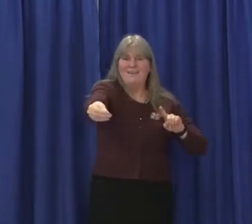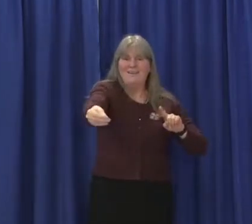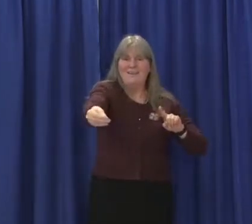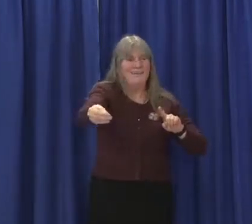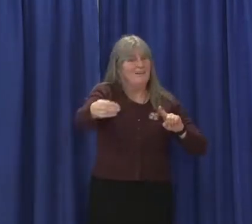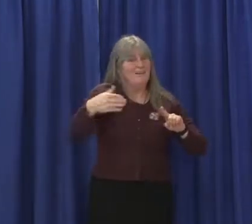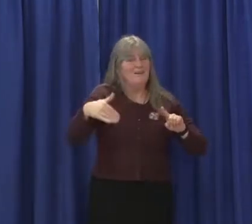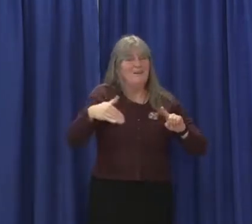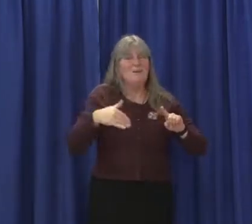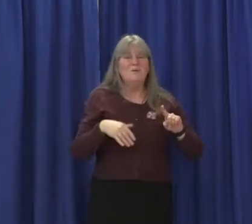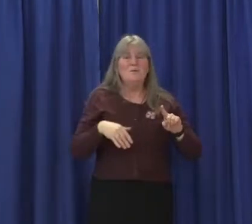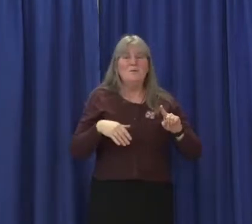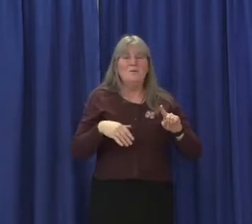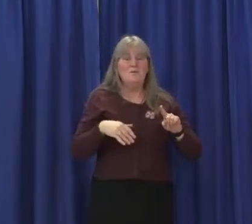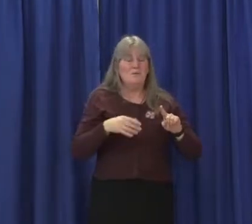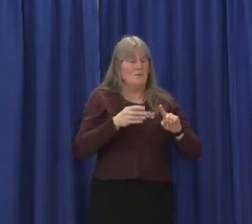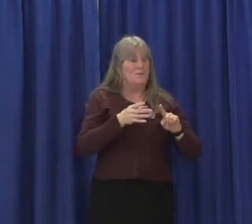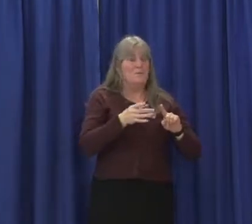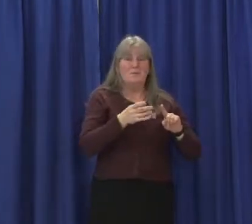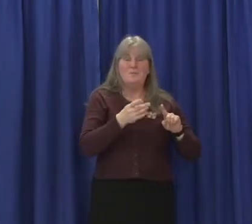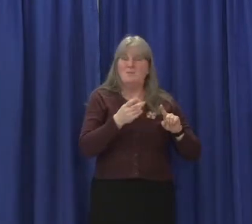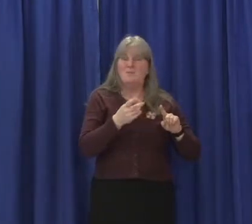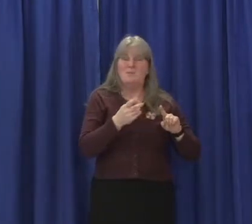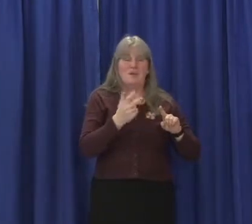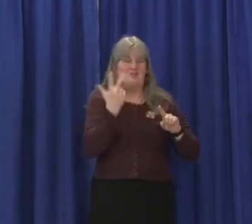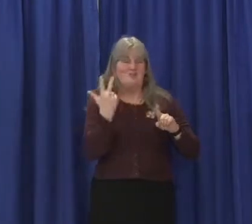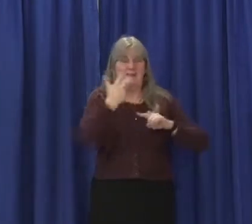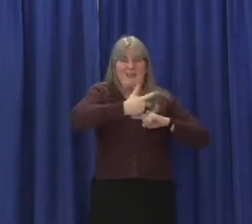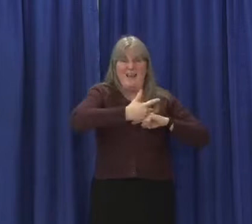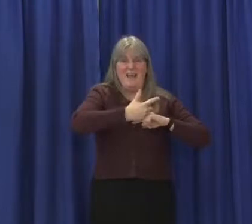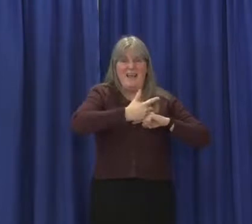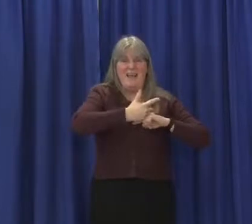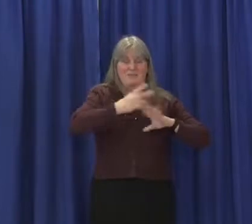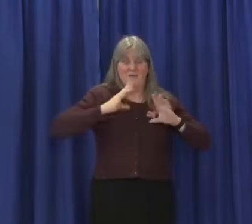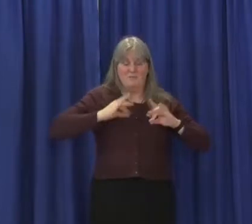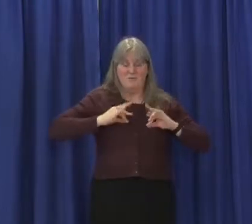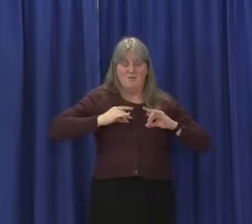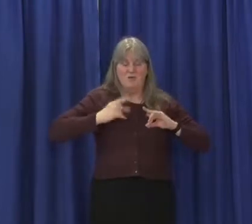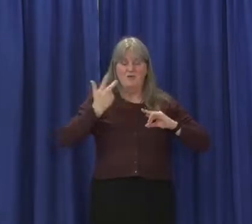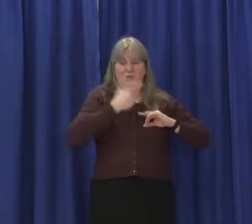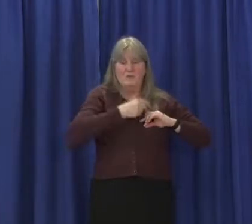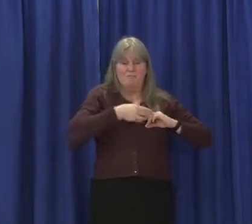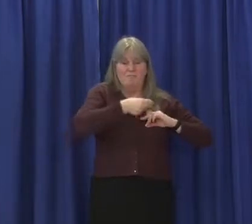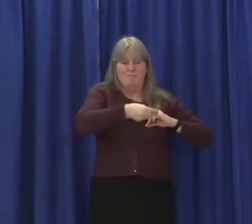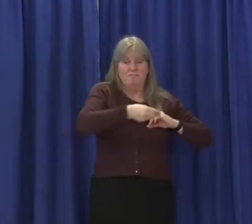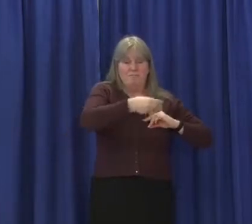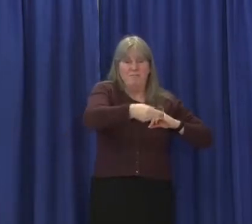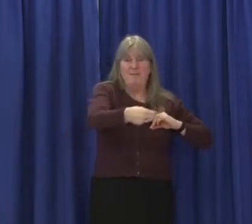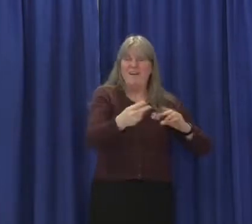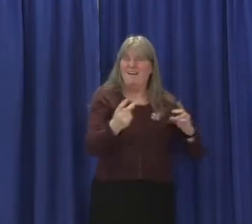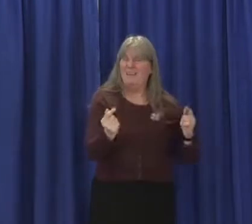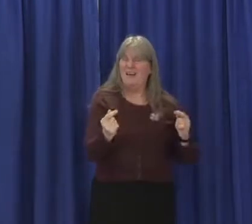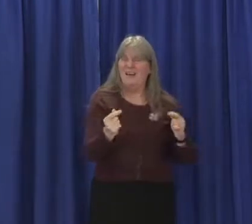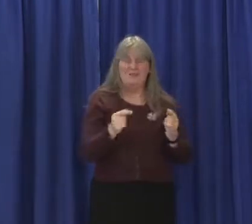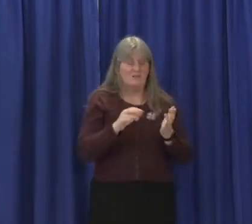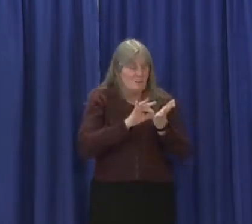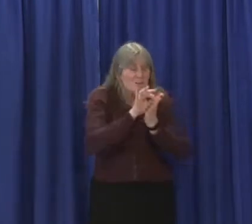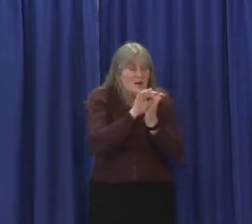they infect to the next, to the next, to the next is only three days. And so, tracking has to be that